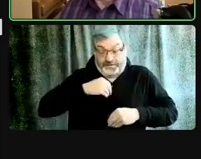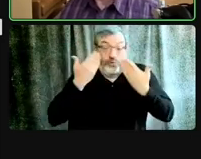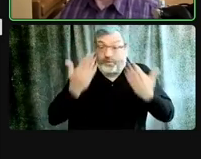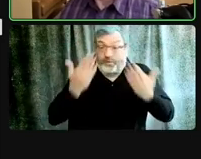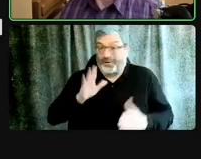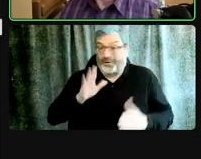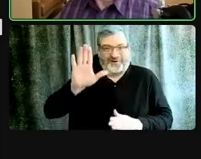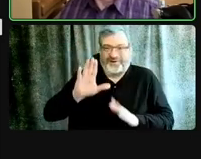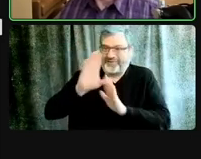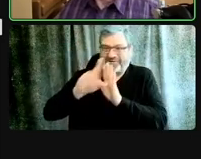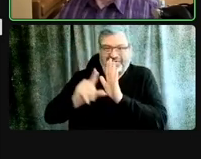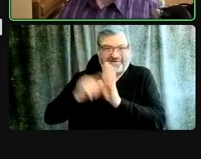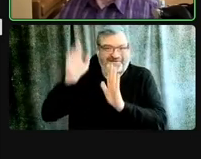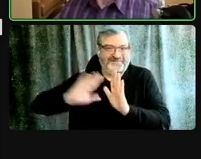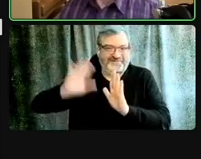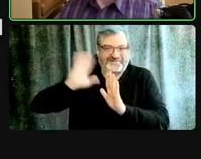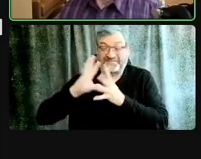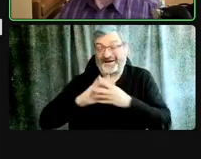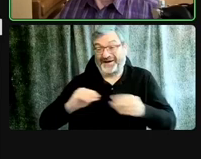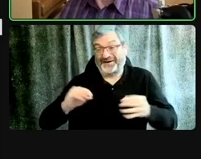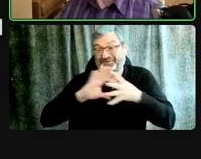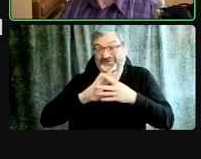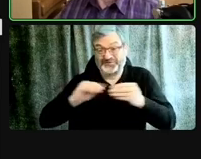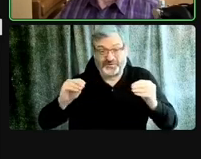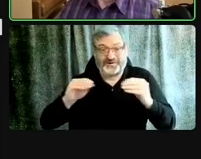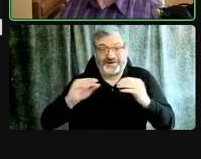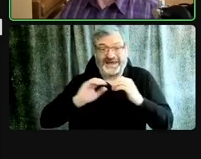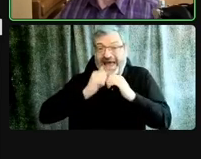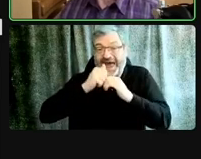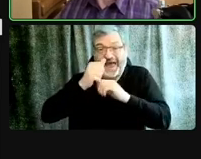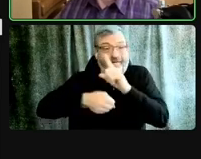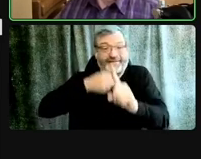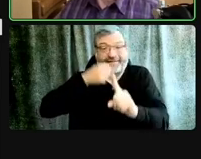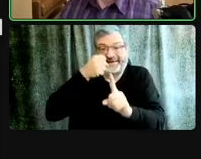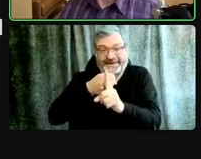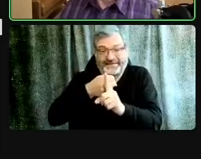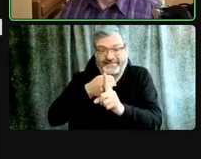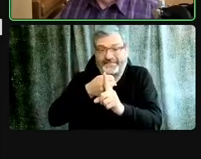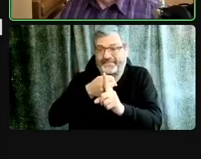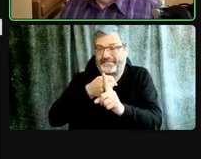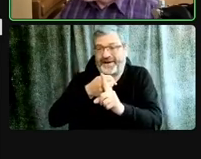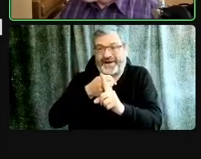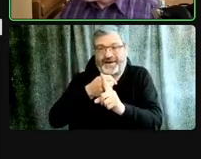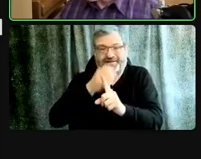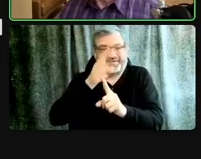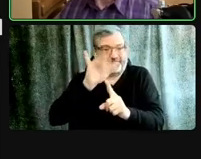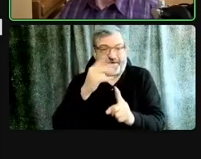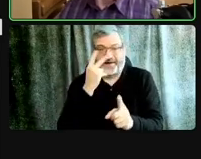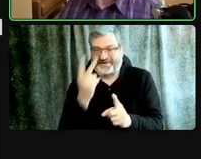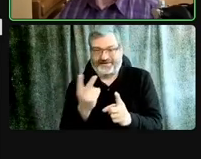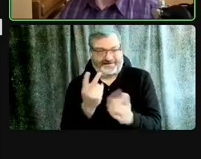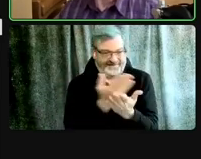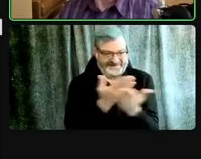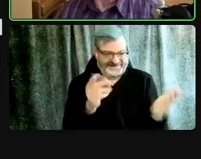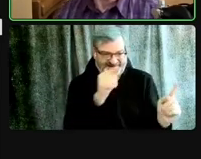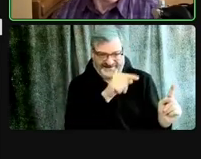they come into the Museum and how they might be impacted by objects they see. They also bring their responses,